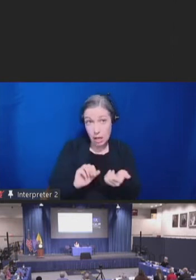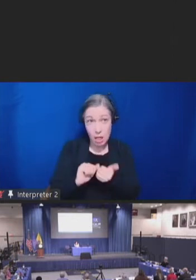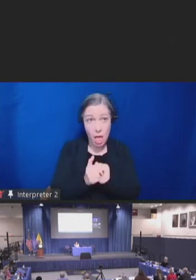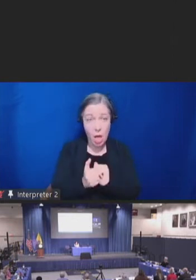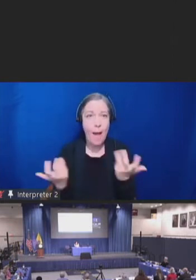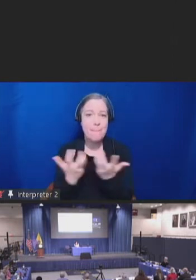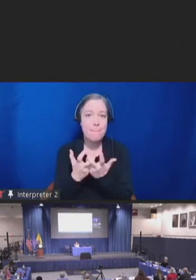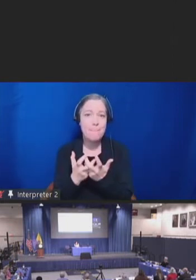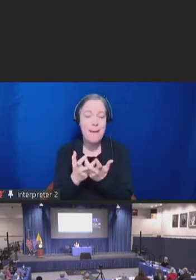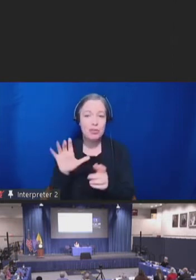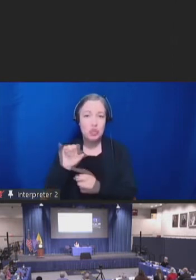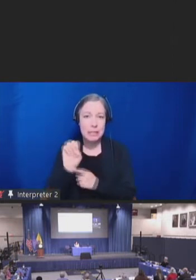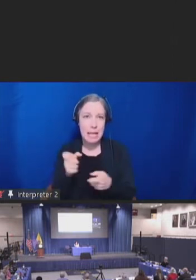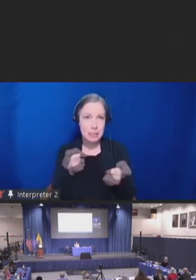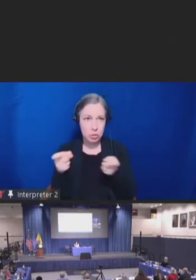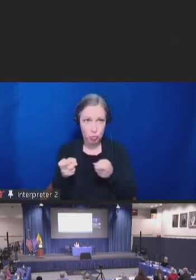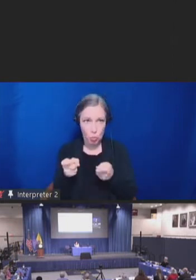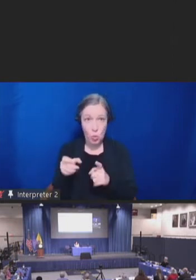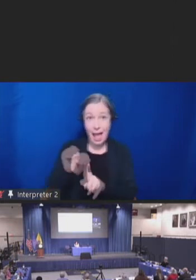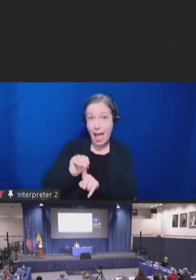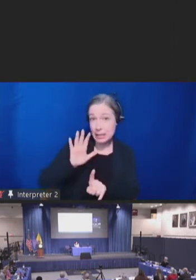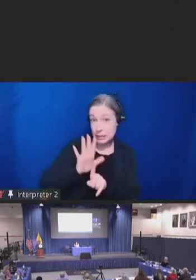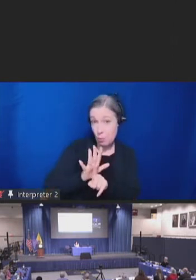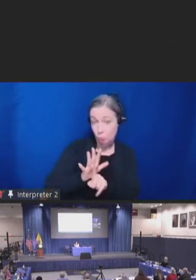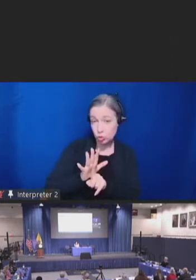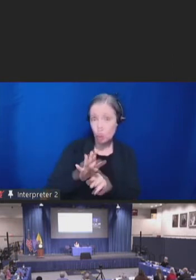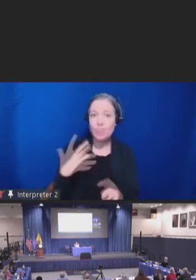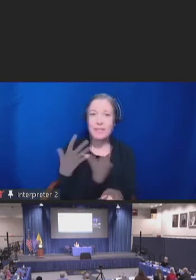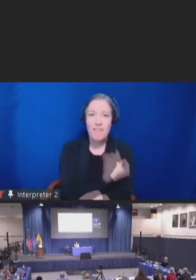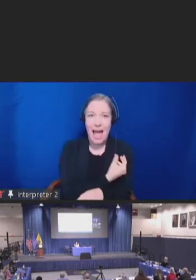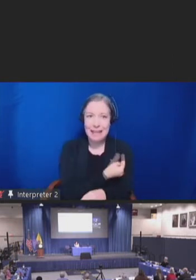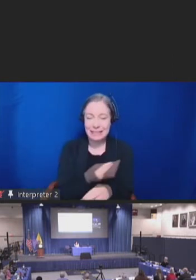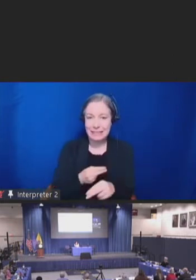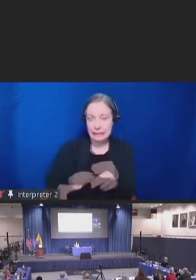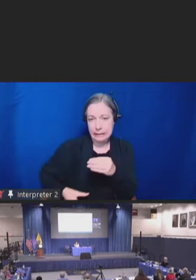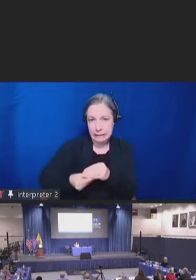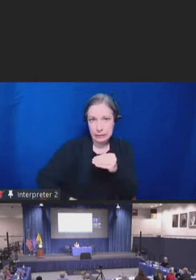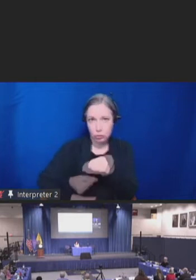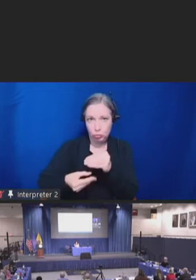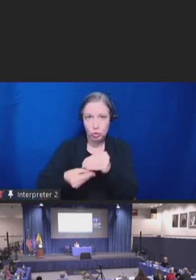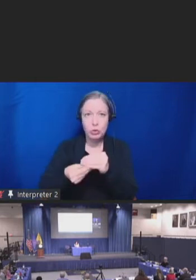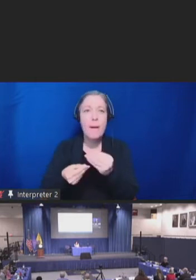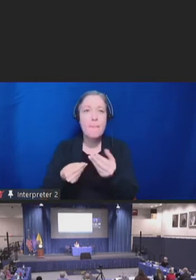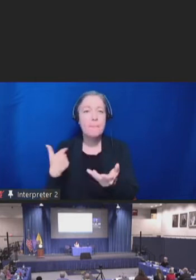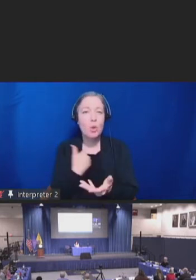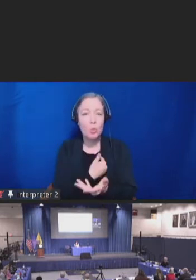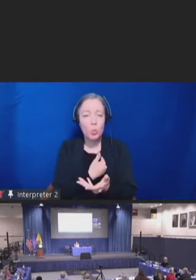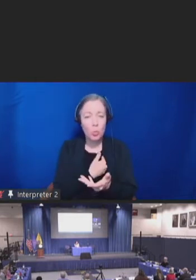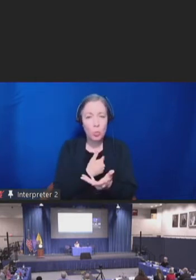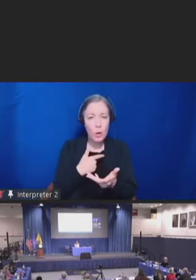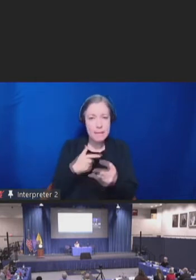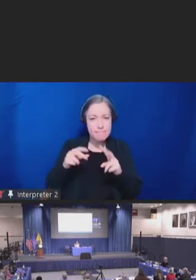And basically, this is estimated by summing all of the antigens in each vaccine dose that